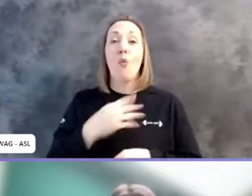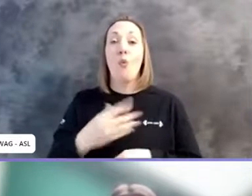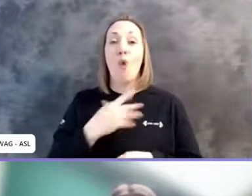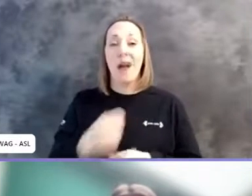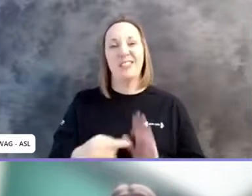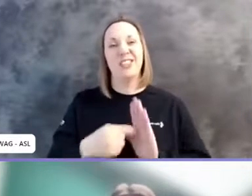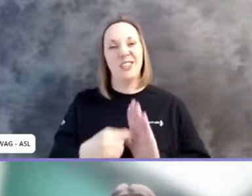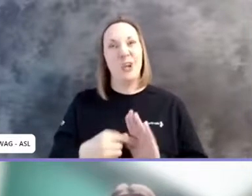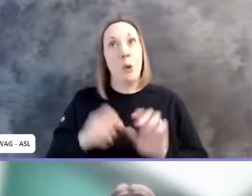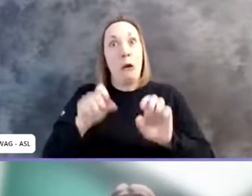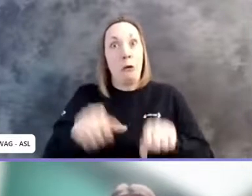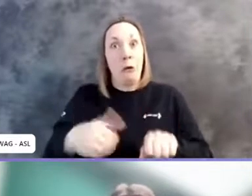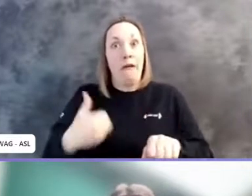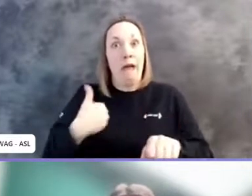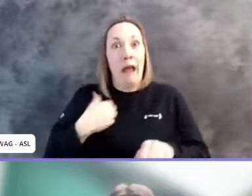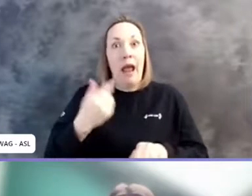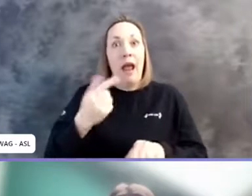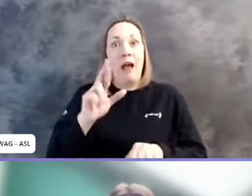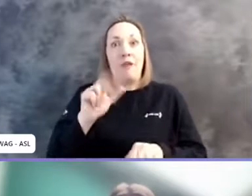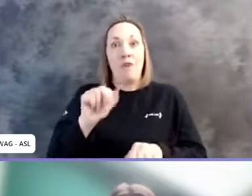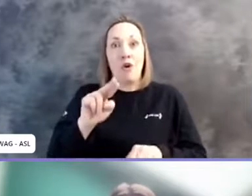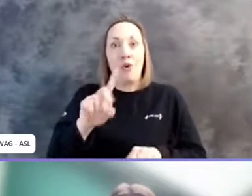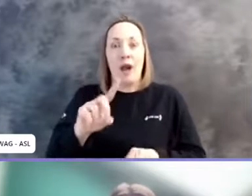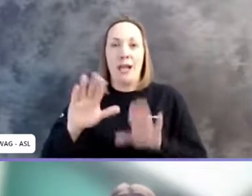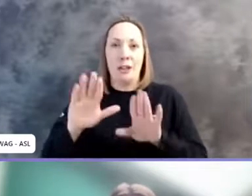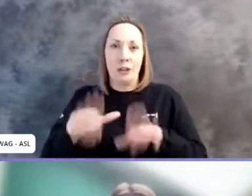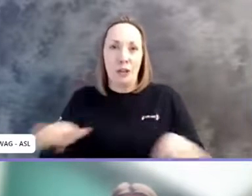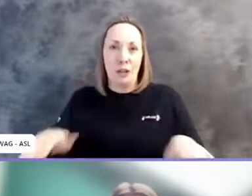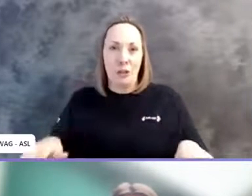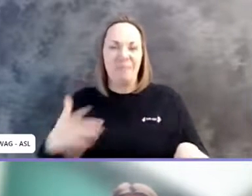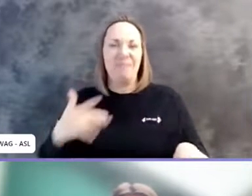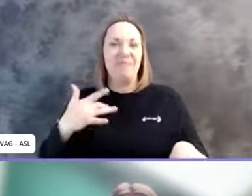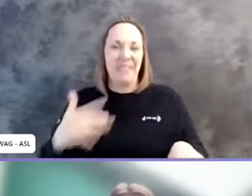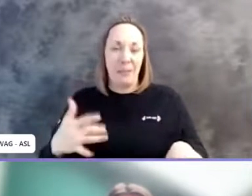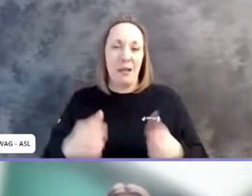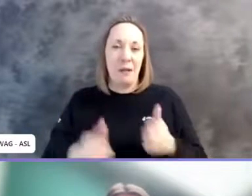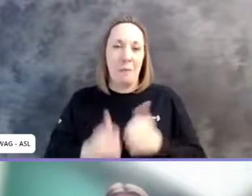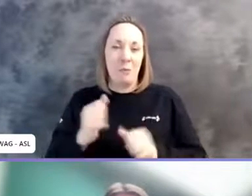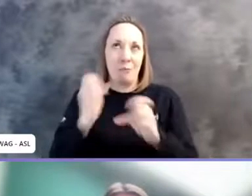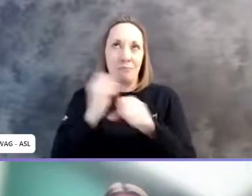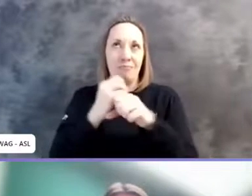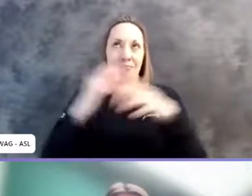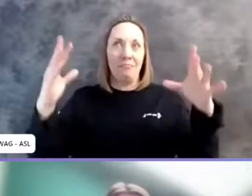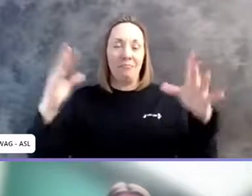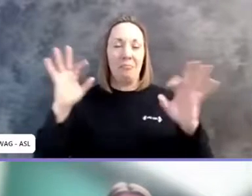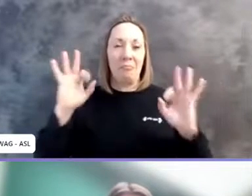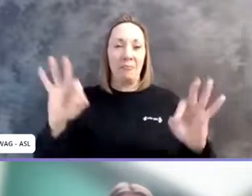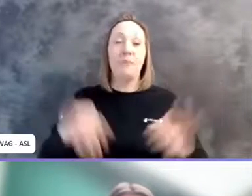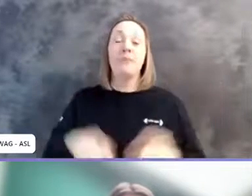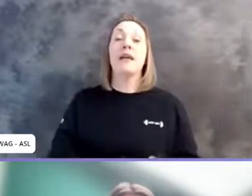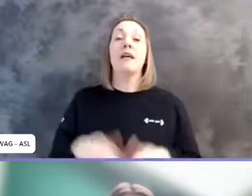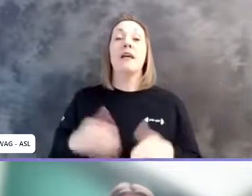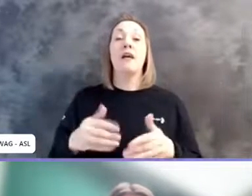incredibly handsome enough white with in my beard to suggest if not scream grandchildren. That usually